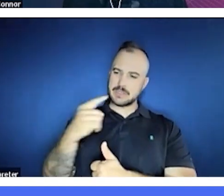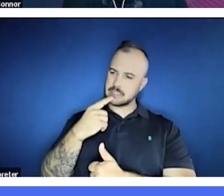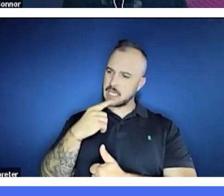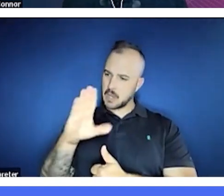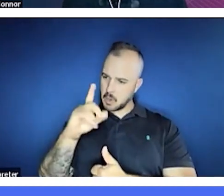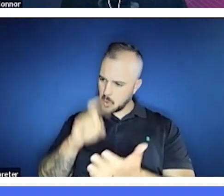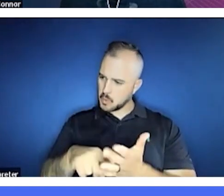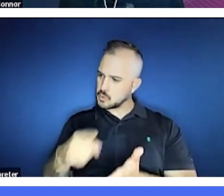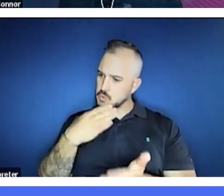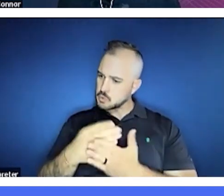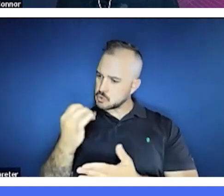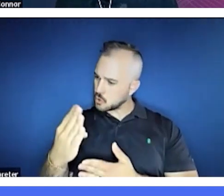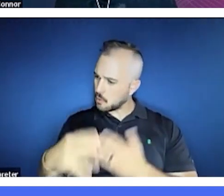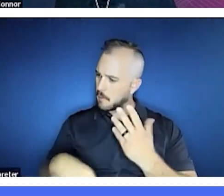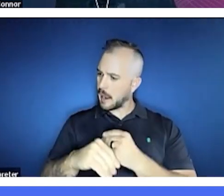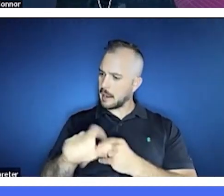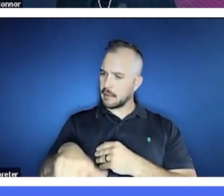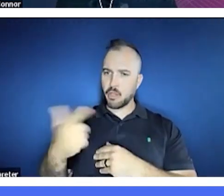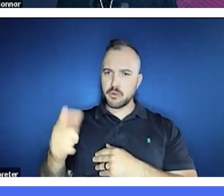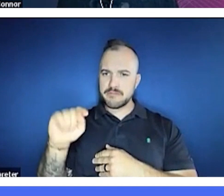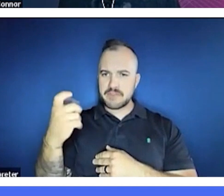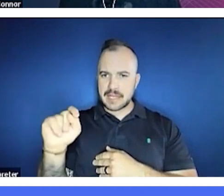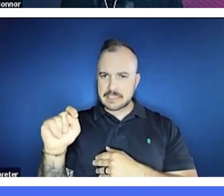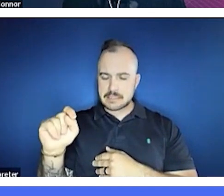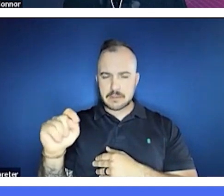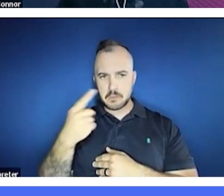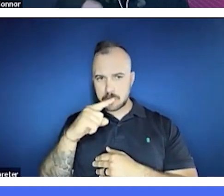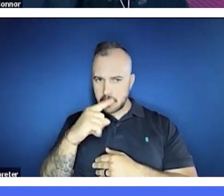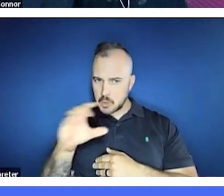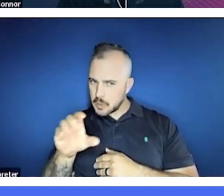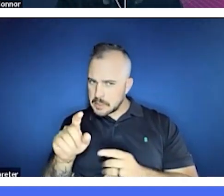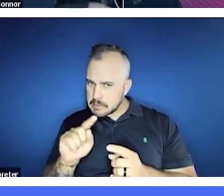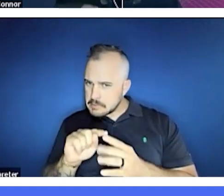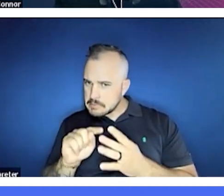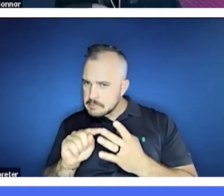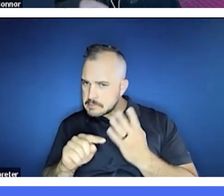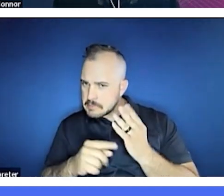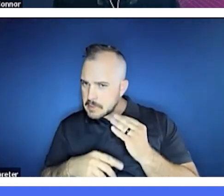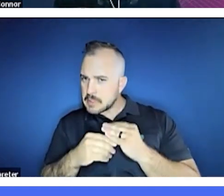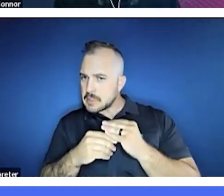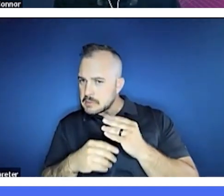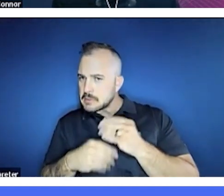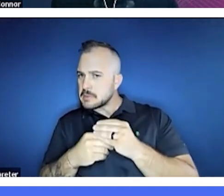When you add alternative text, could you instead do these things, right? And then when we slowly add in things about other pieces of